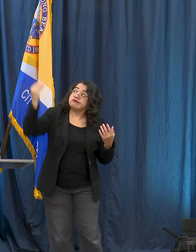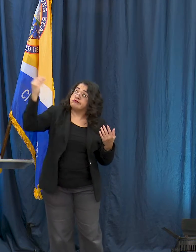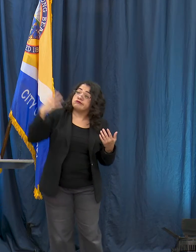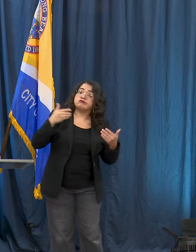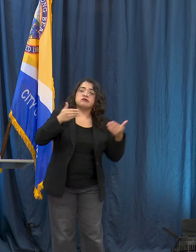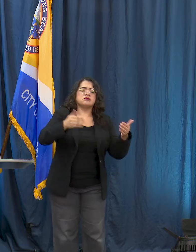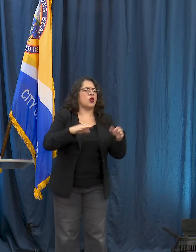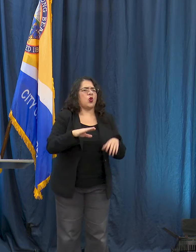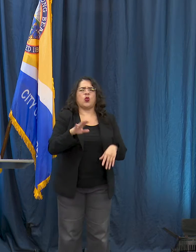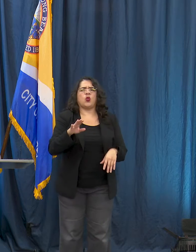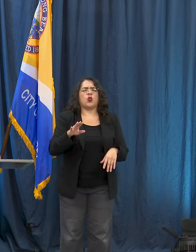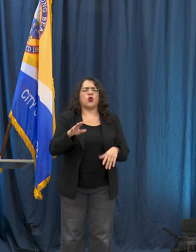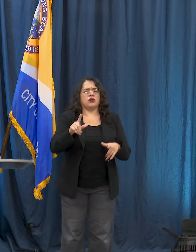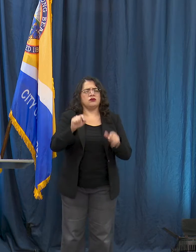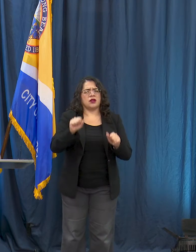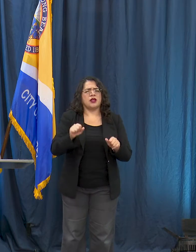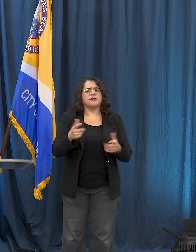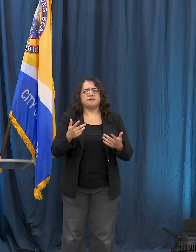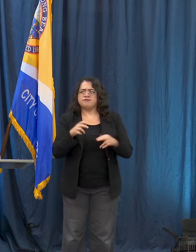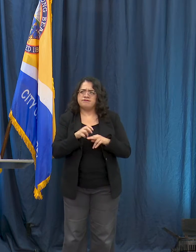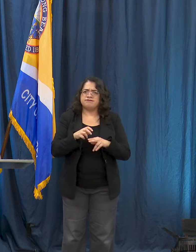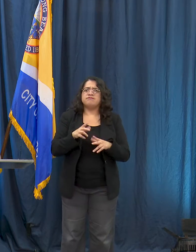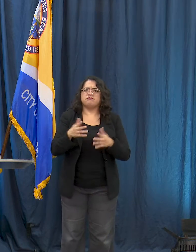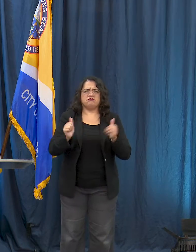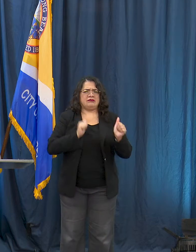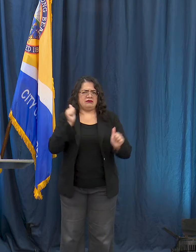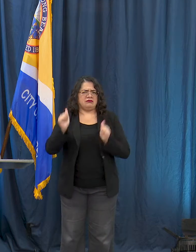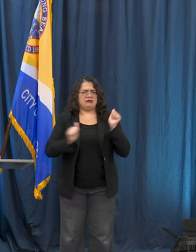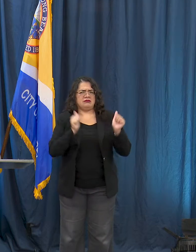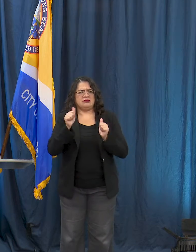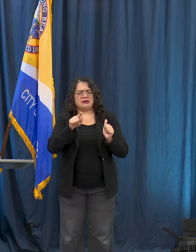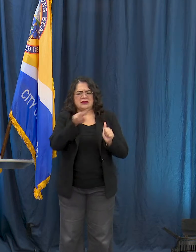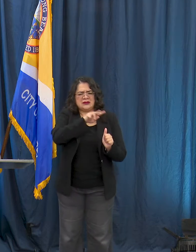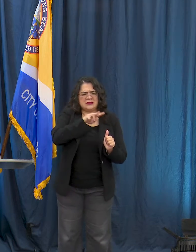if you are one of these areas I just mentioned,